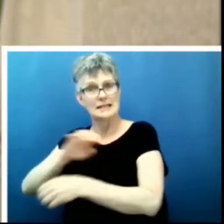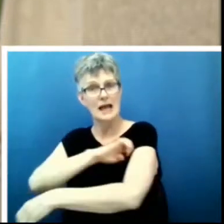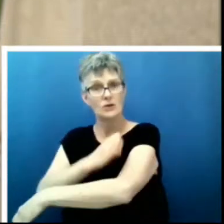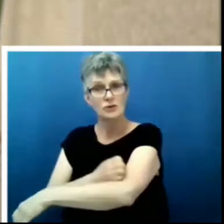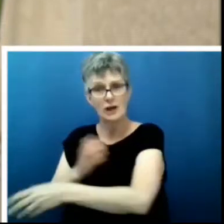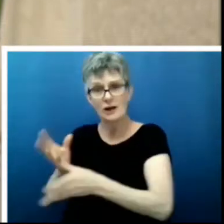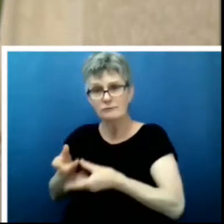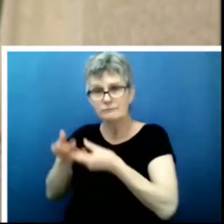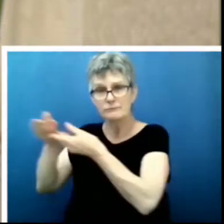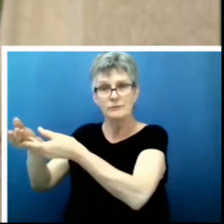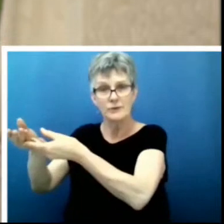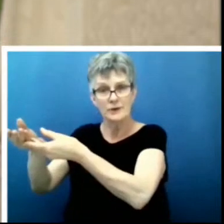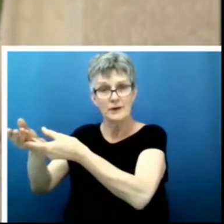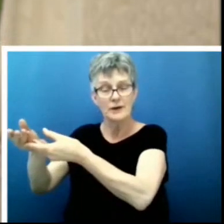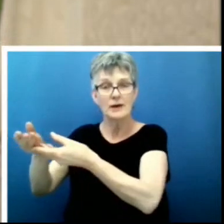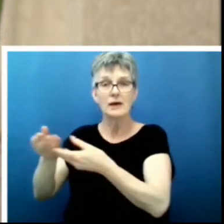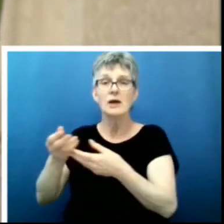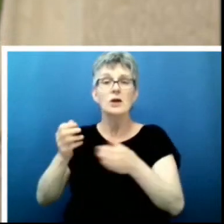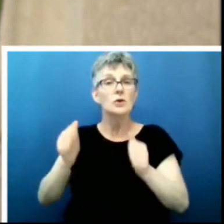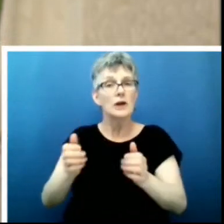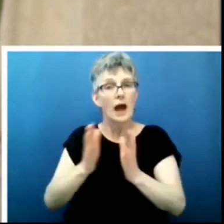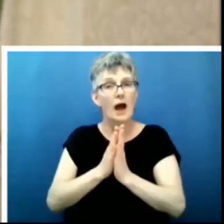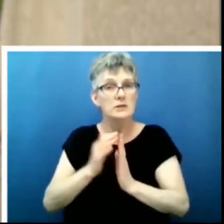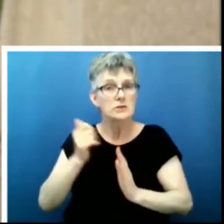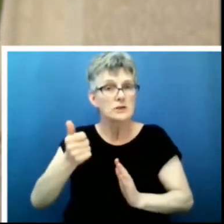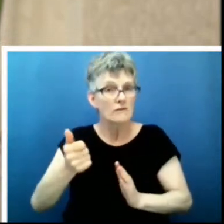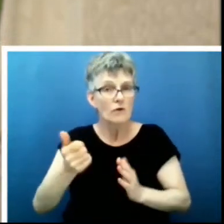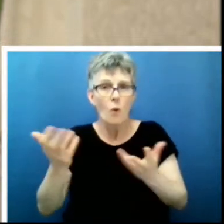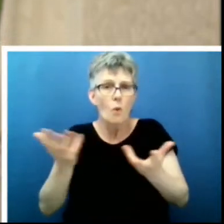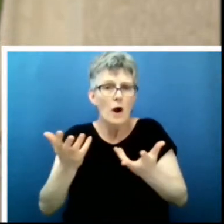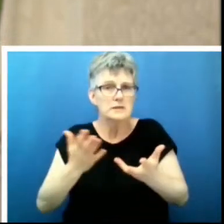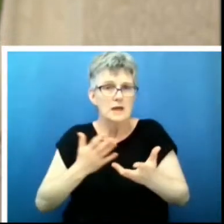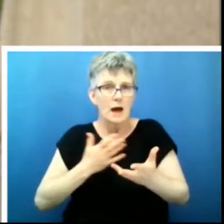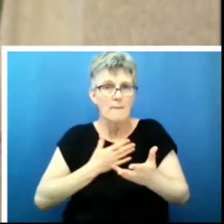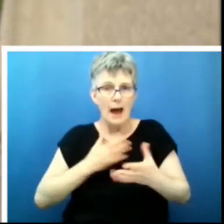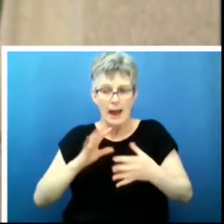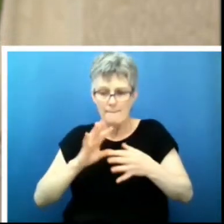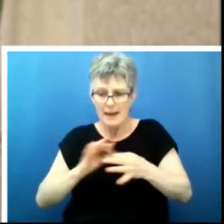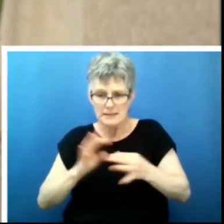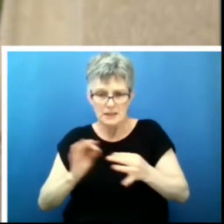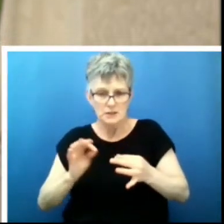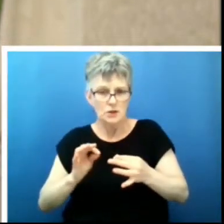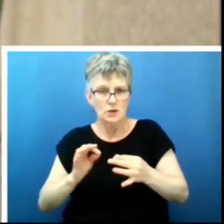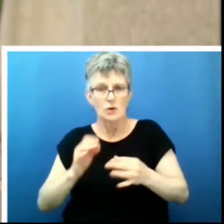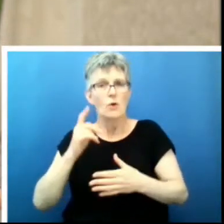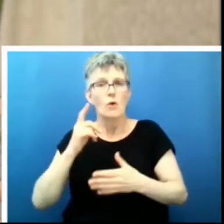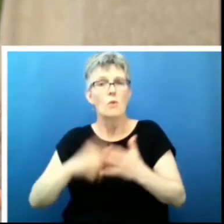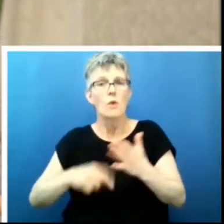What's my message today to a body part or an organ or to a pain in your body?